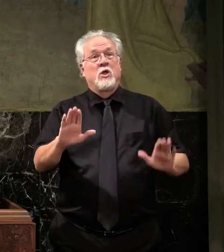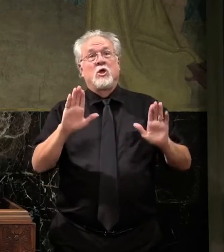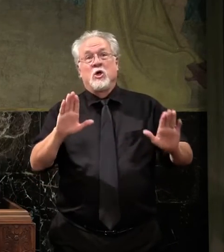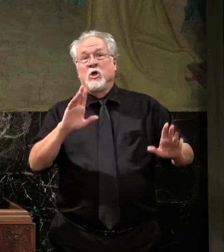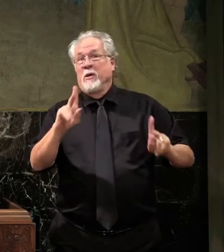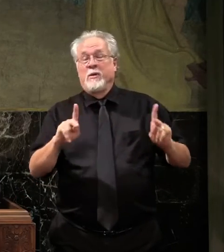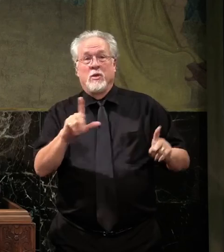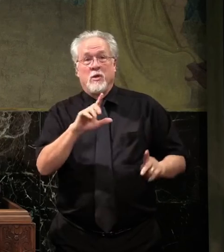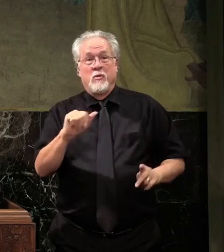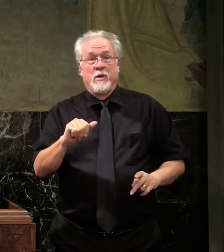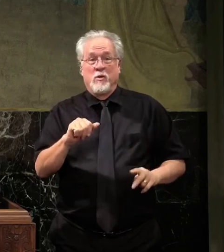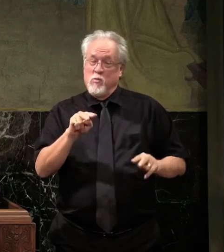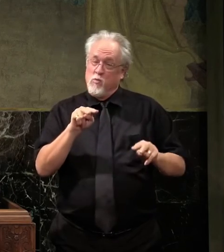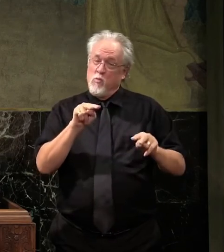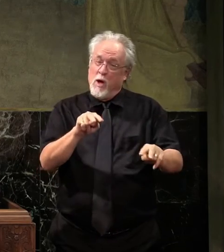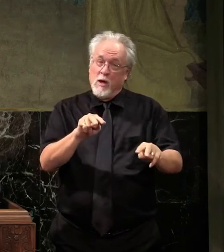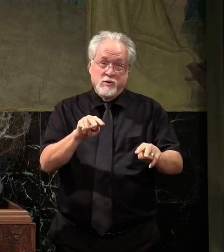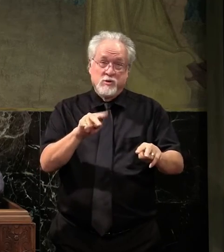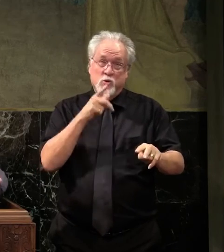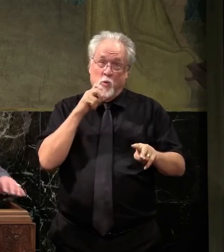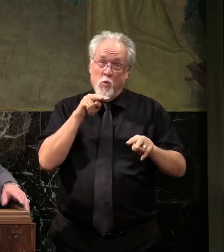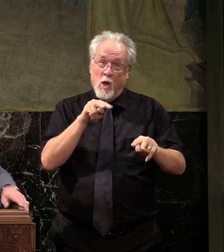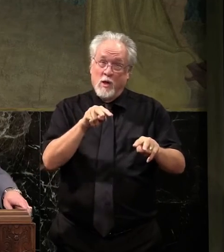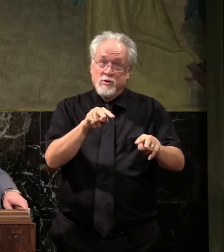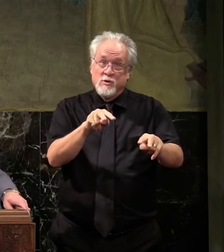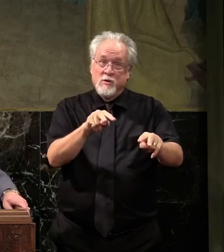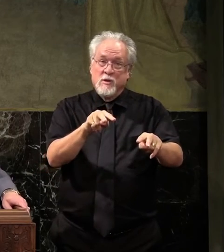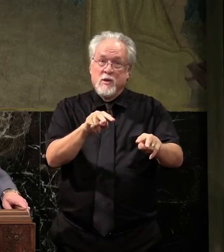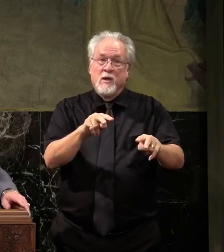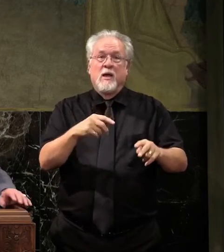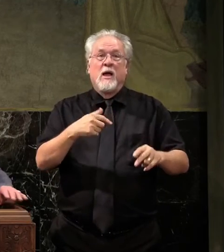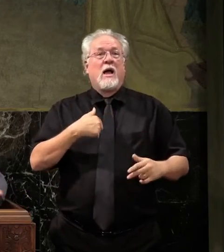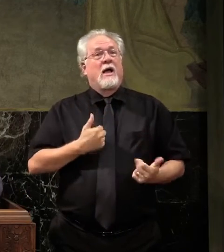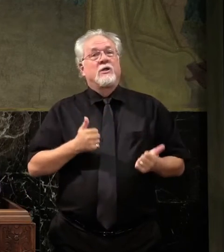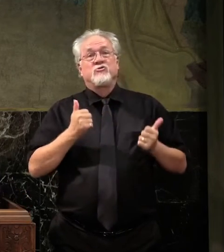watched this closely over the first six months I have tried and will continue to